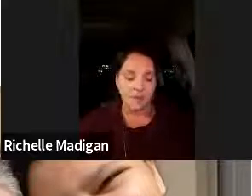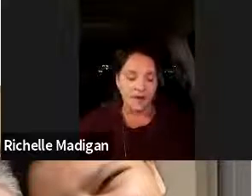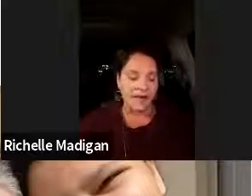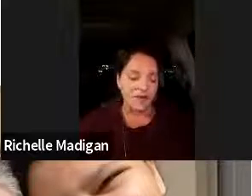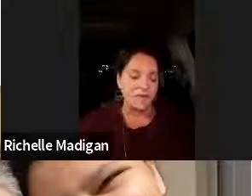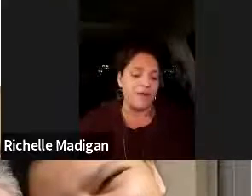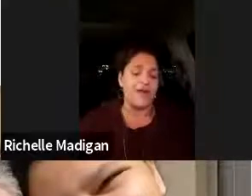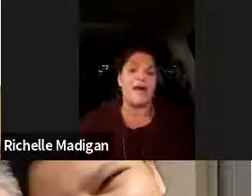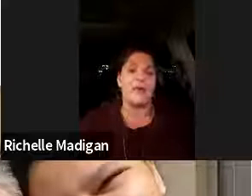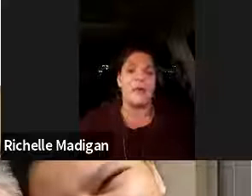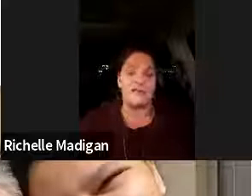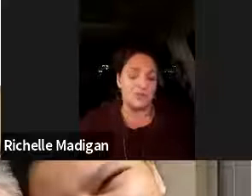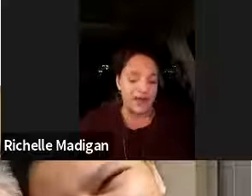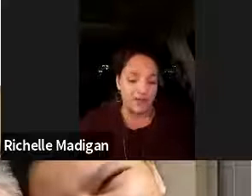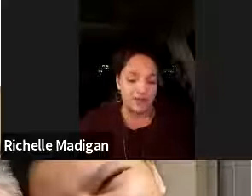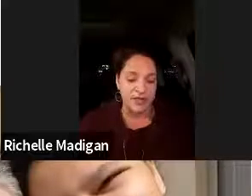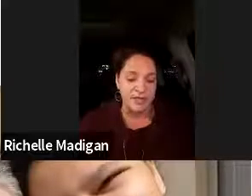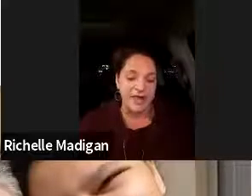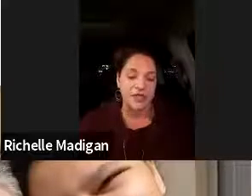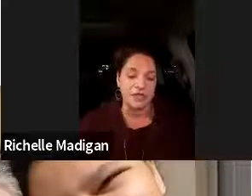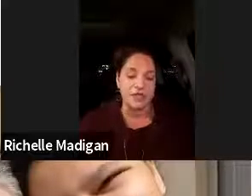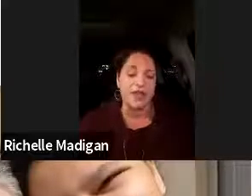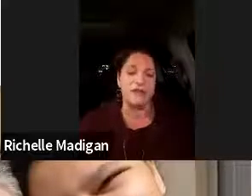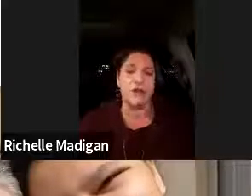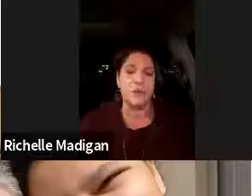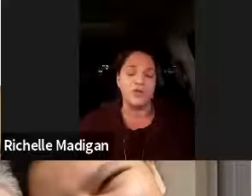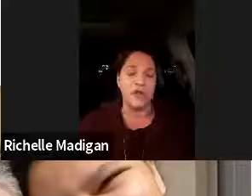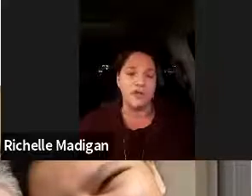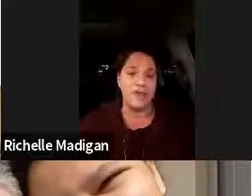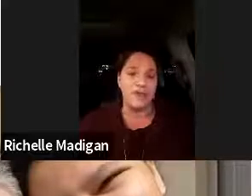Richelle Madigan: I want each of you right now, who has a child to imagine looking into your own child's face.